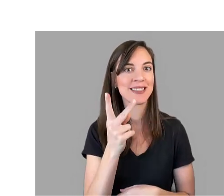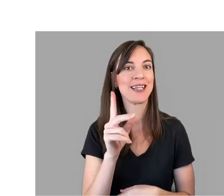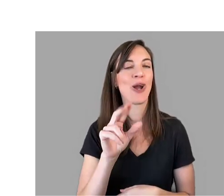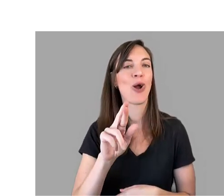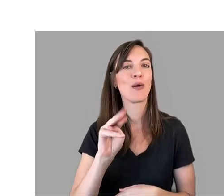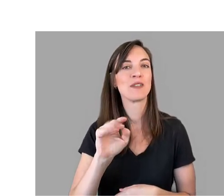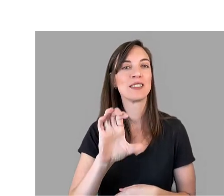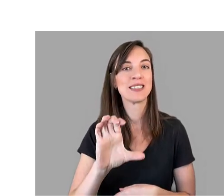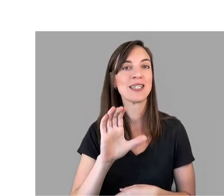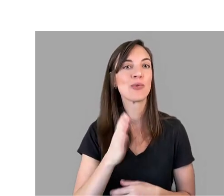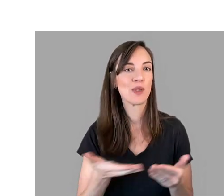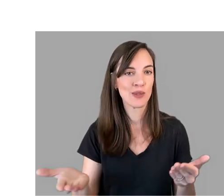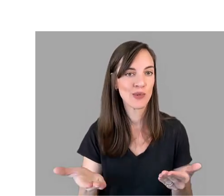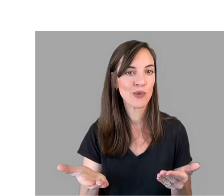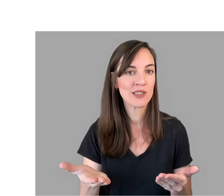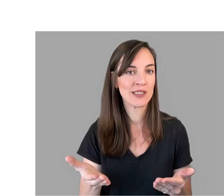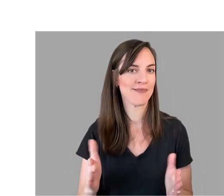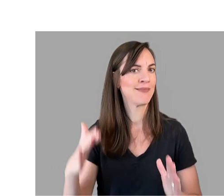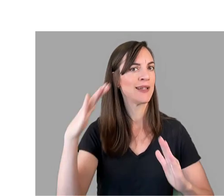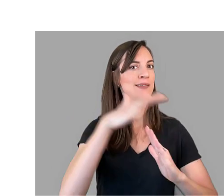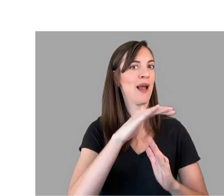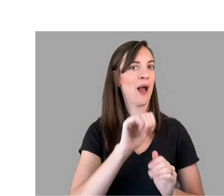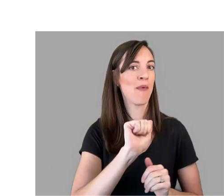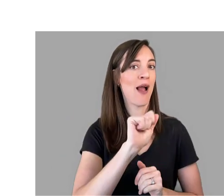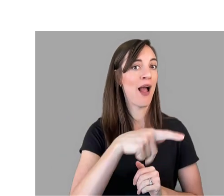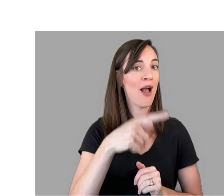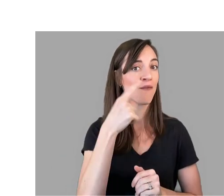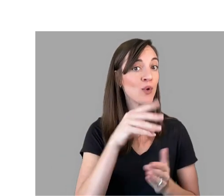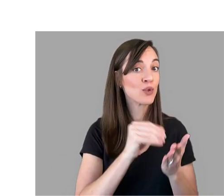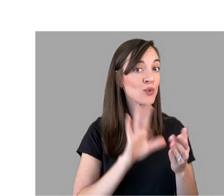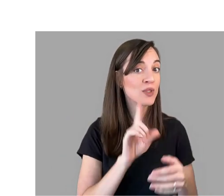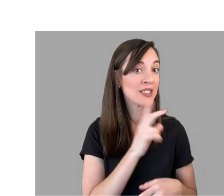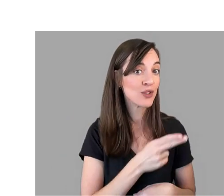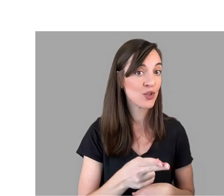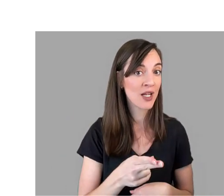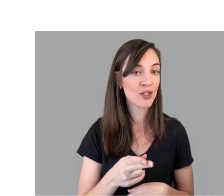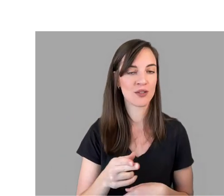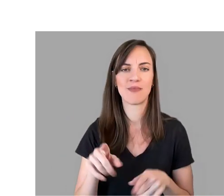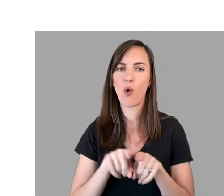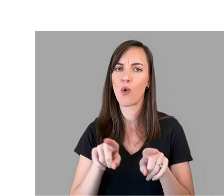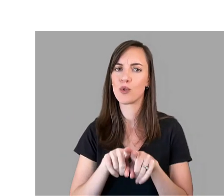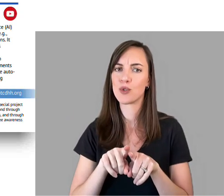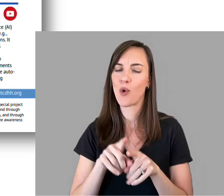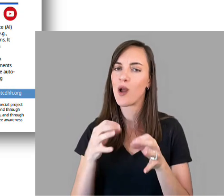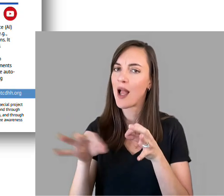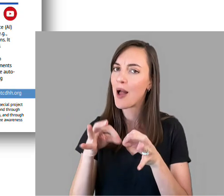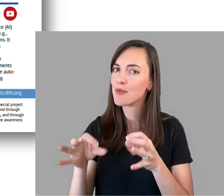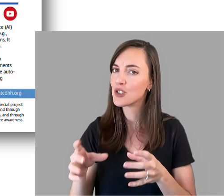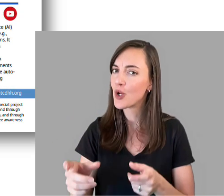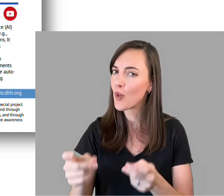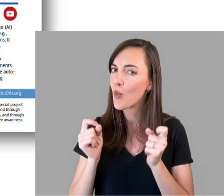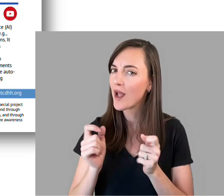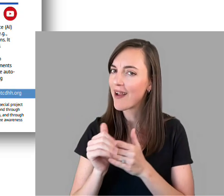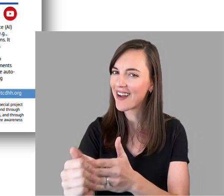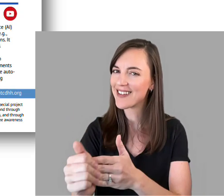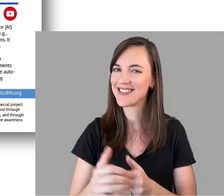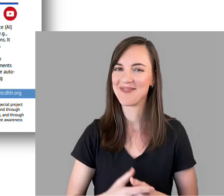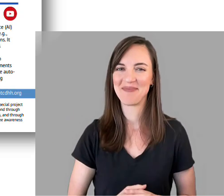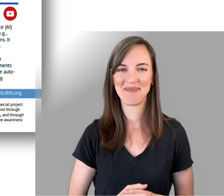RMTC-DHH’s resources “Top Apps for Students who are DHH” and the “Captioning Quick Guide”.